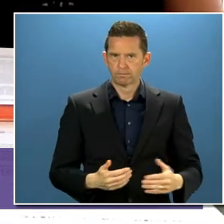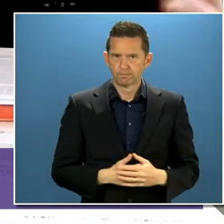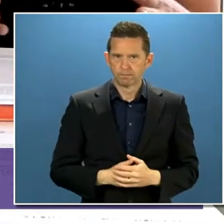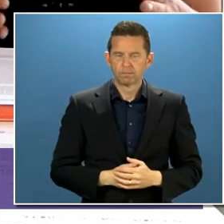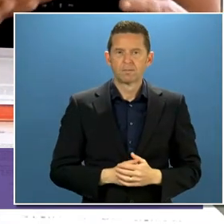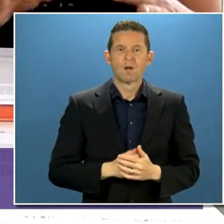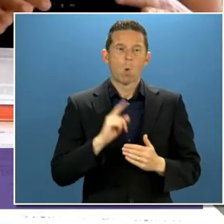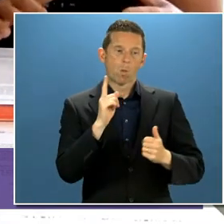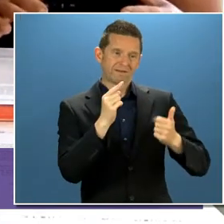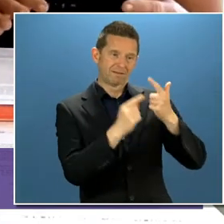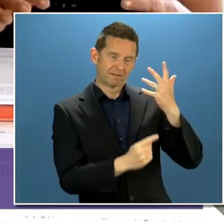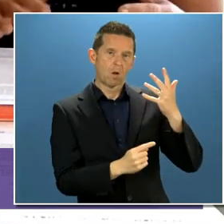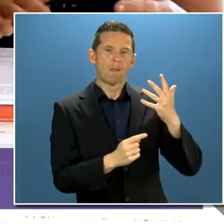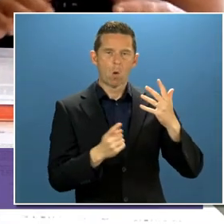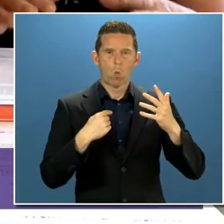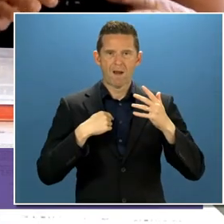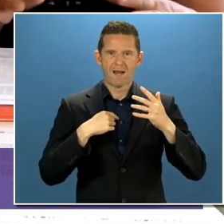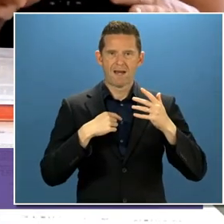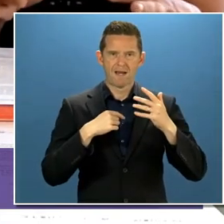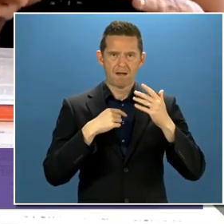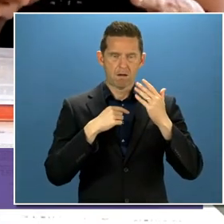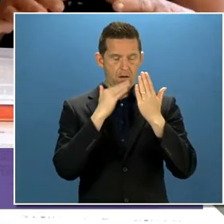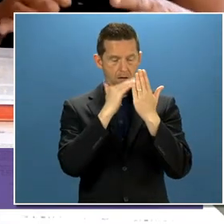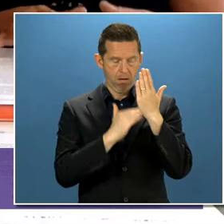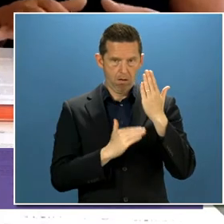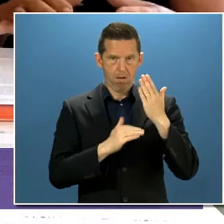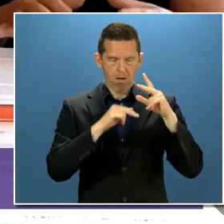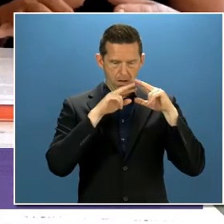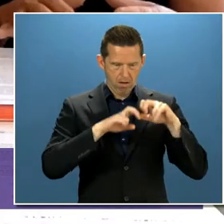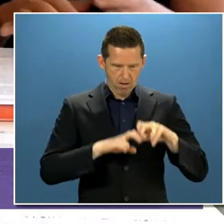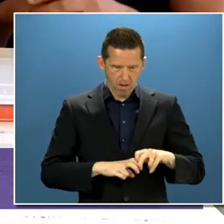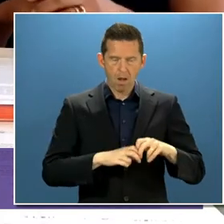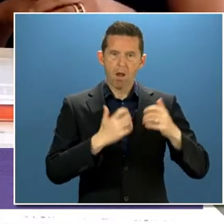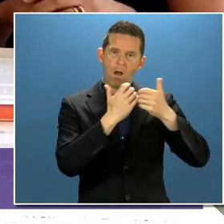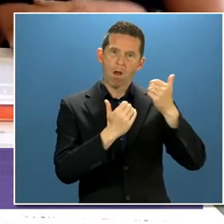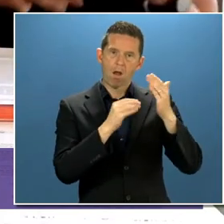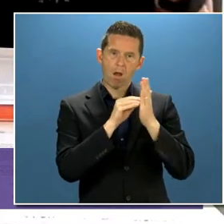those down into what we call the seven values of inclusion.